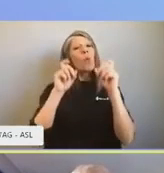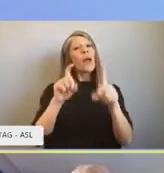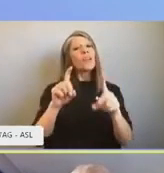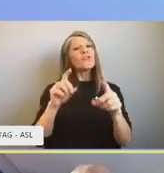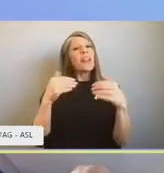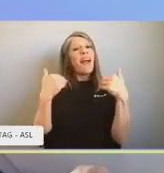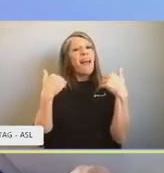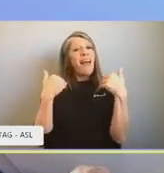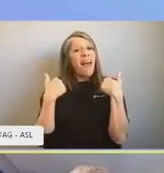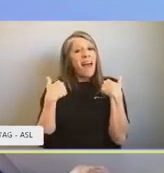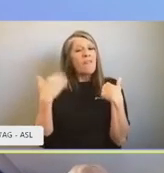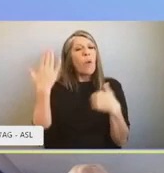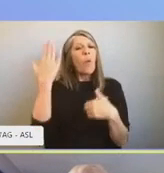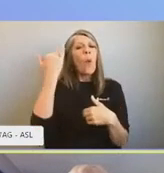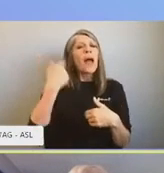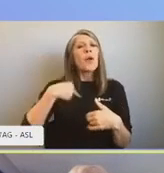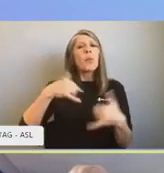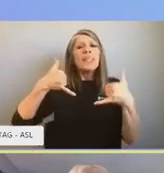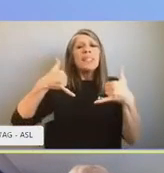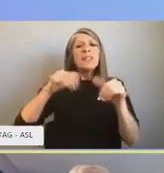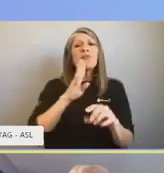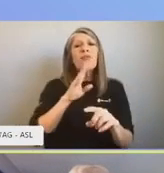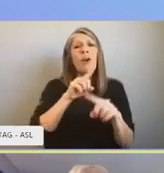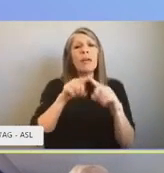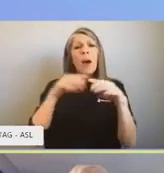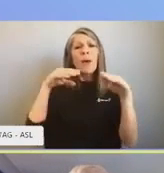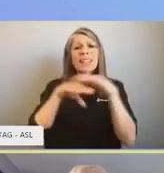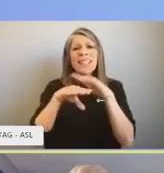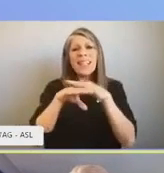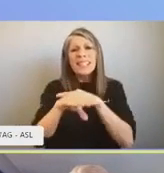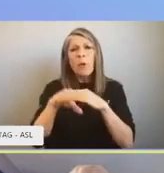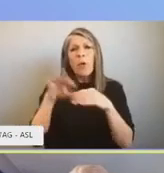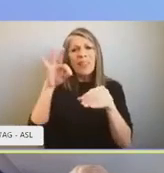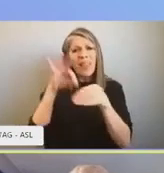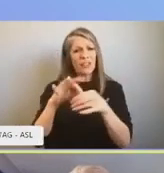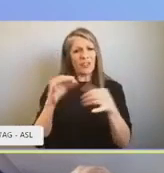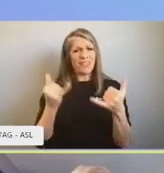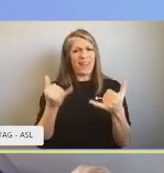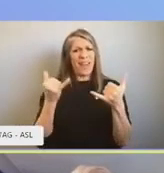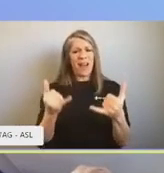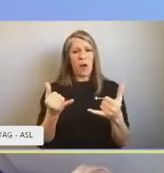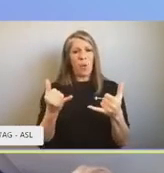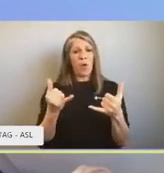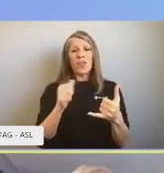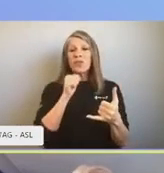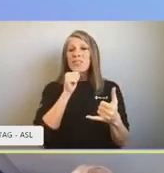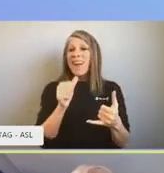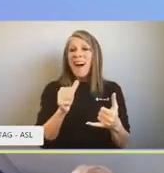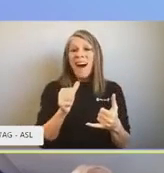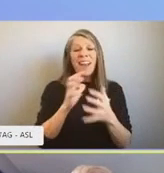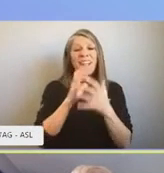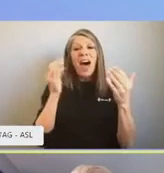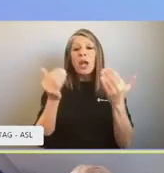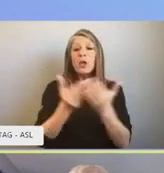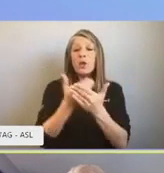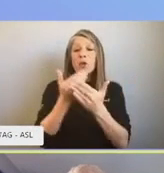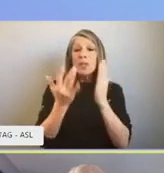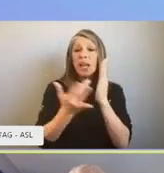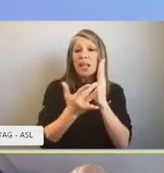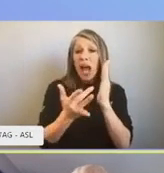the presidential election of 2020, and the question that I have is, why are we still talking about accessible